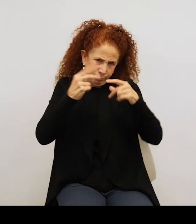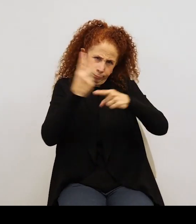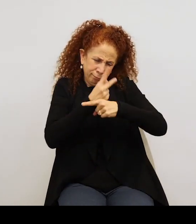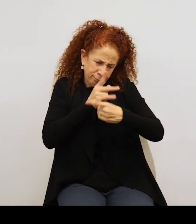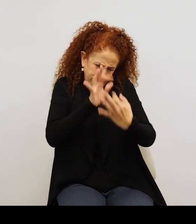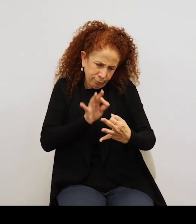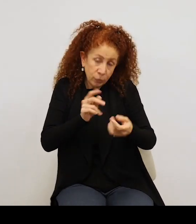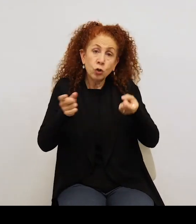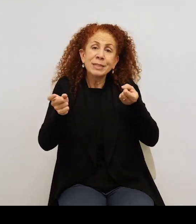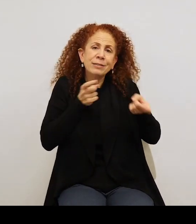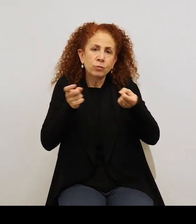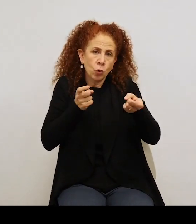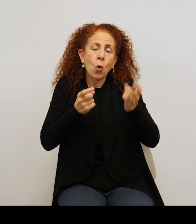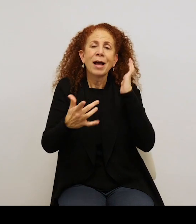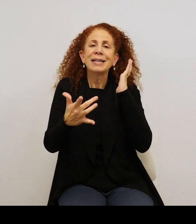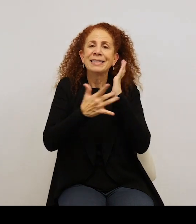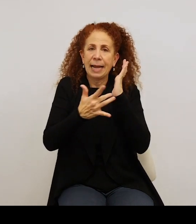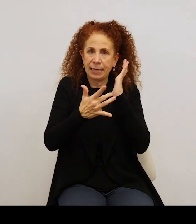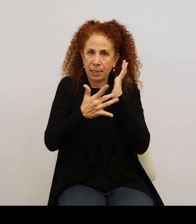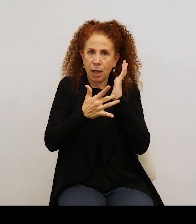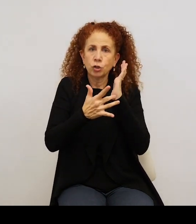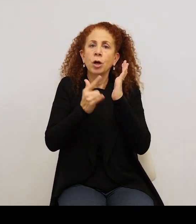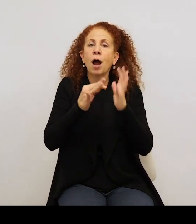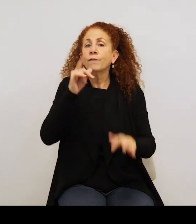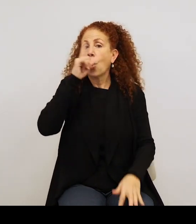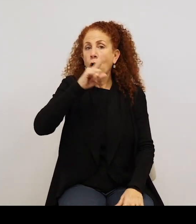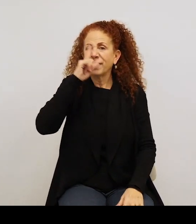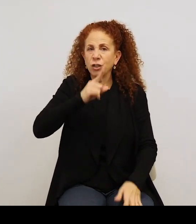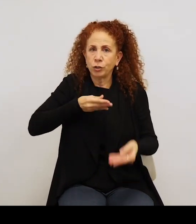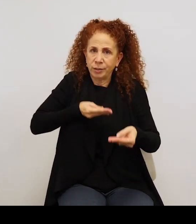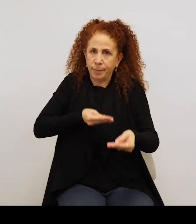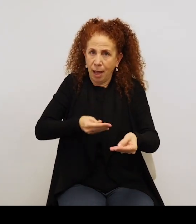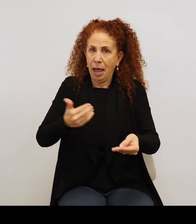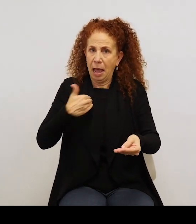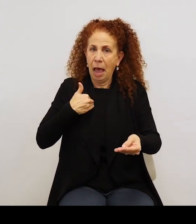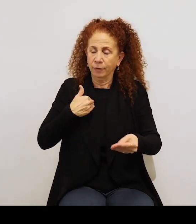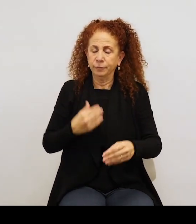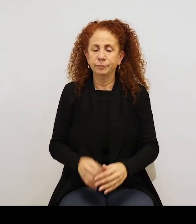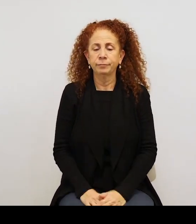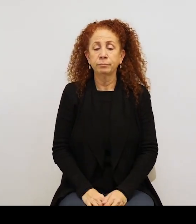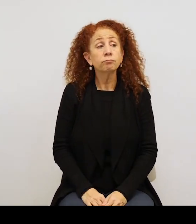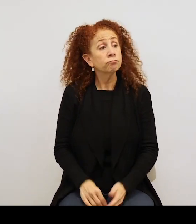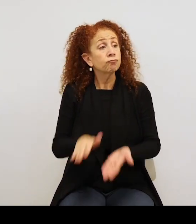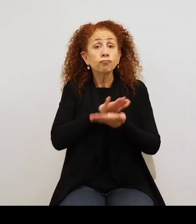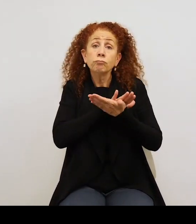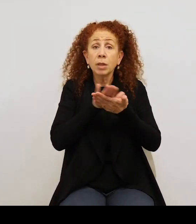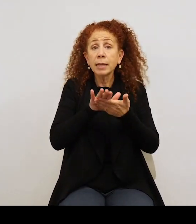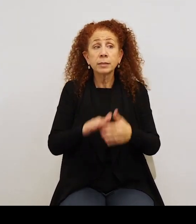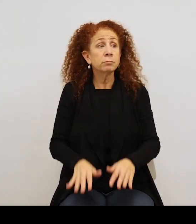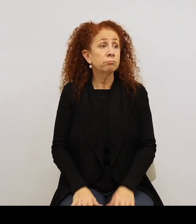and controlled technological means of artificial supply. It's quite pleasant and very smart,